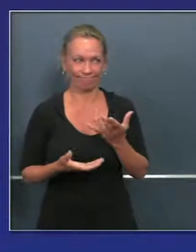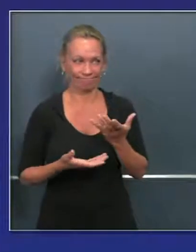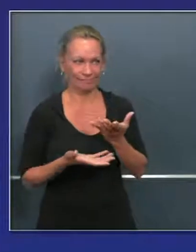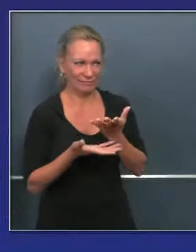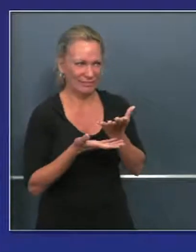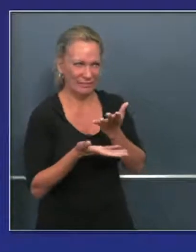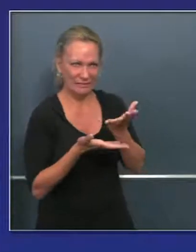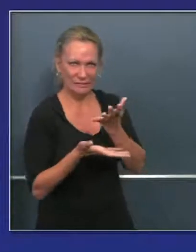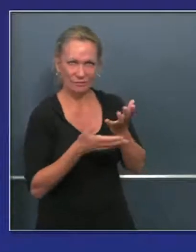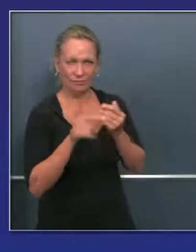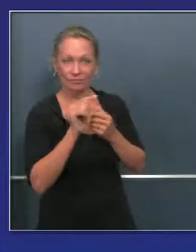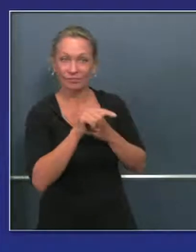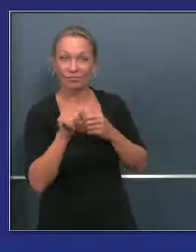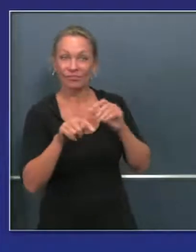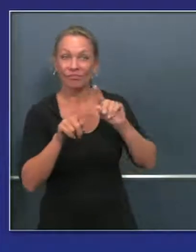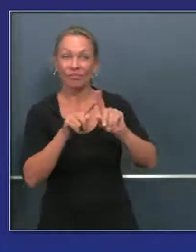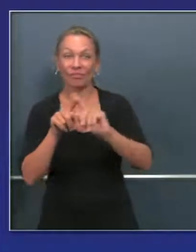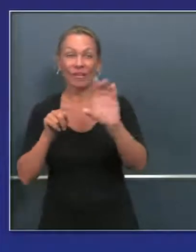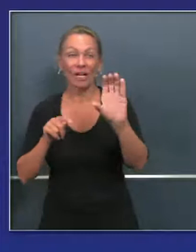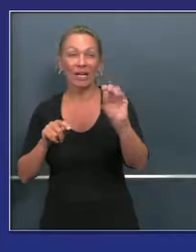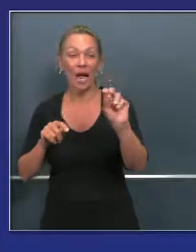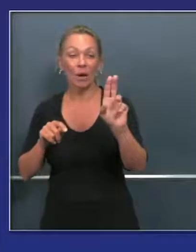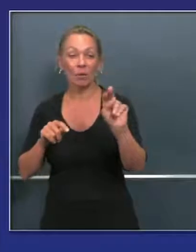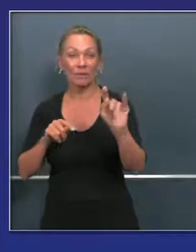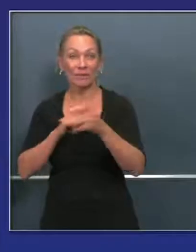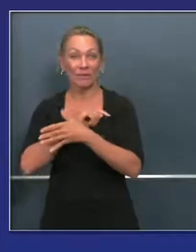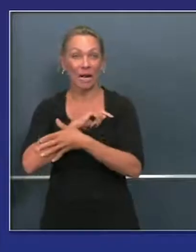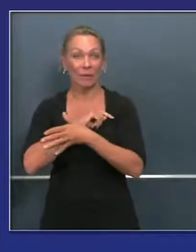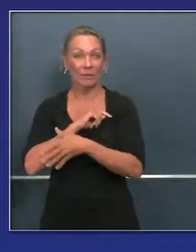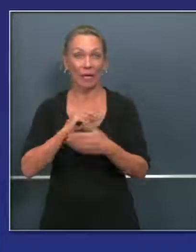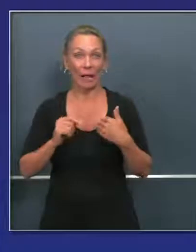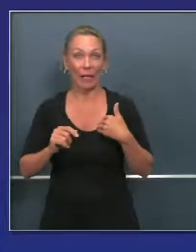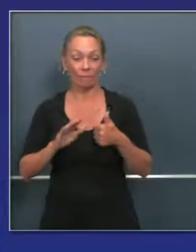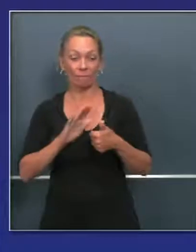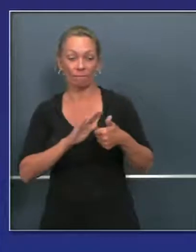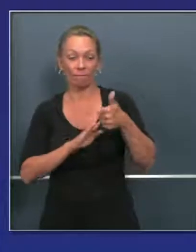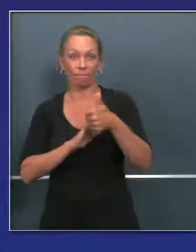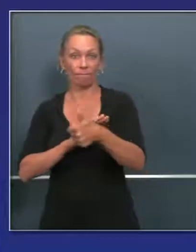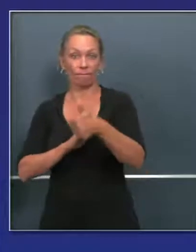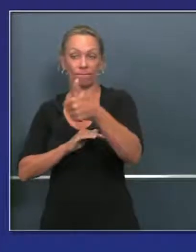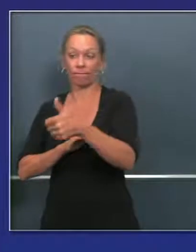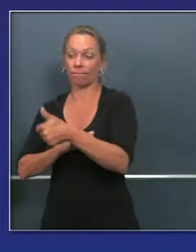we made comments last week and I'll reinforce them here today in relationship to the budget